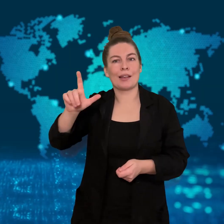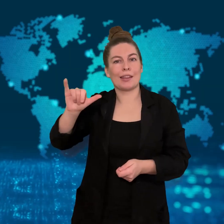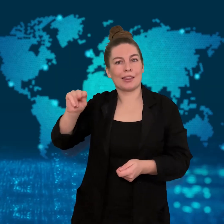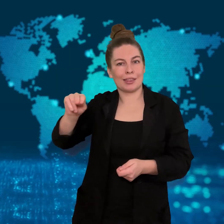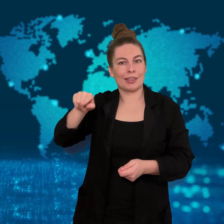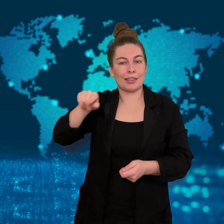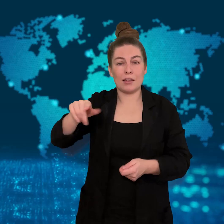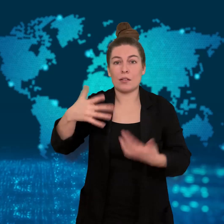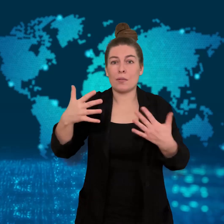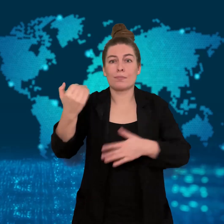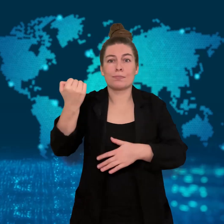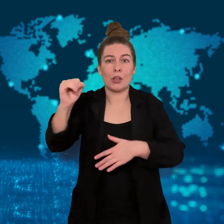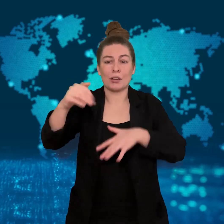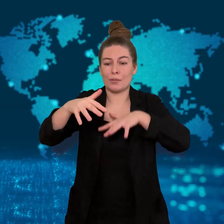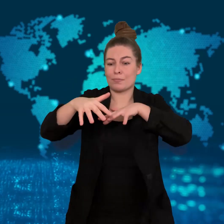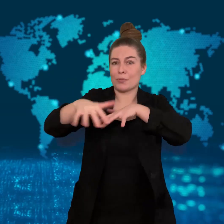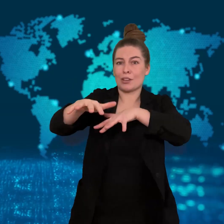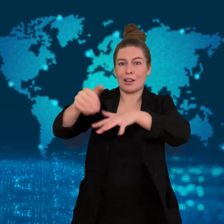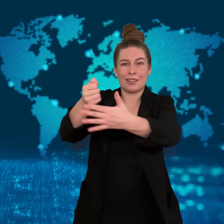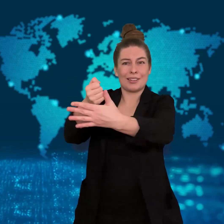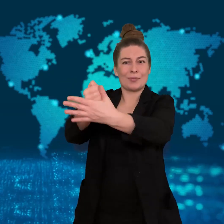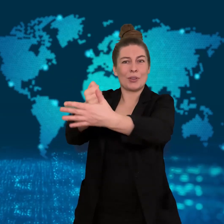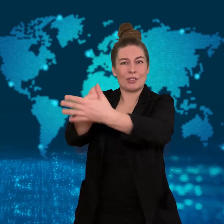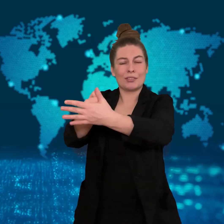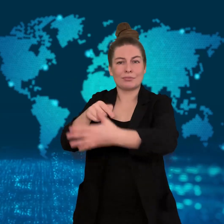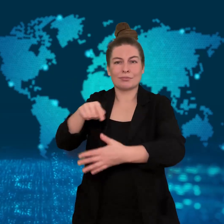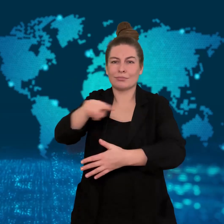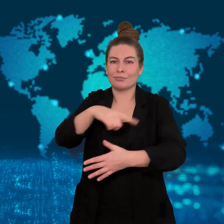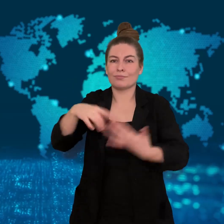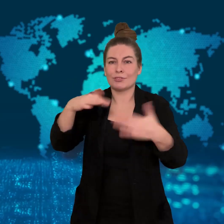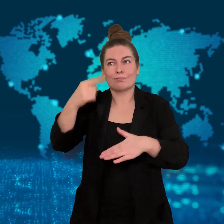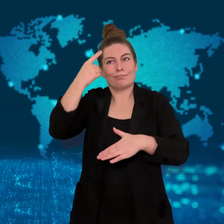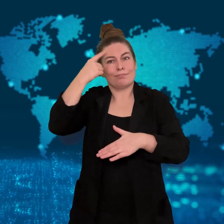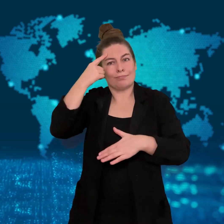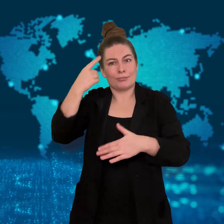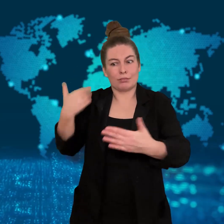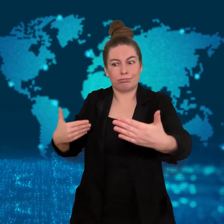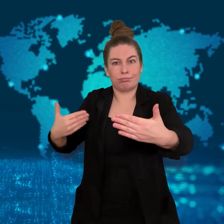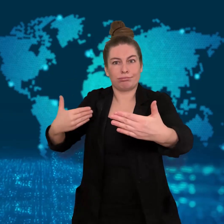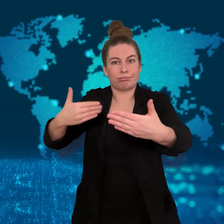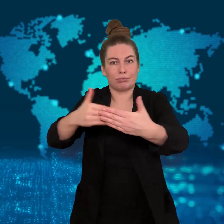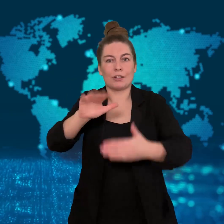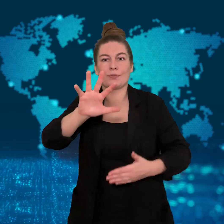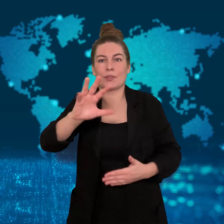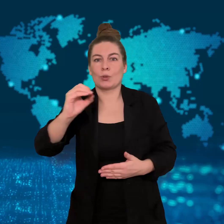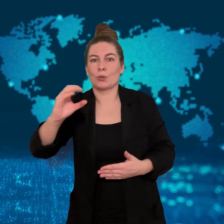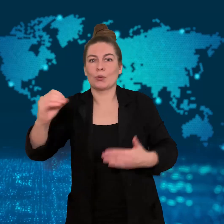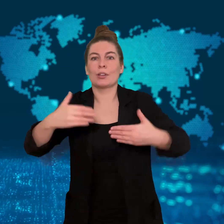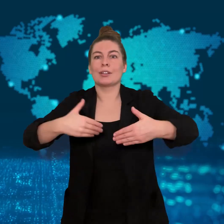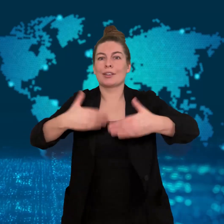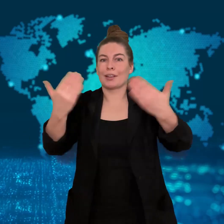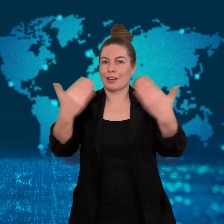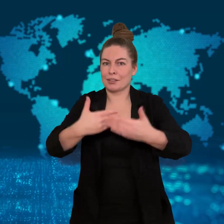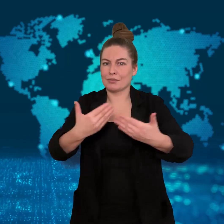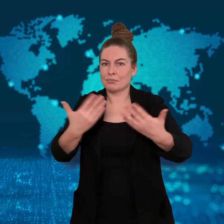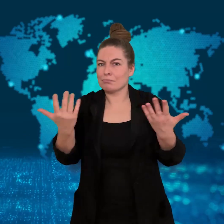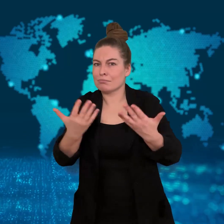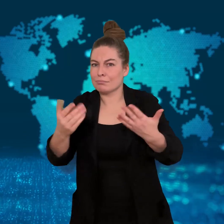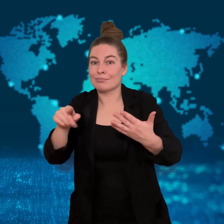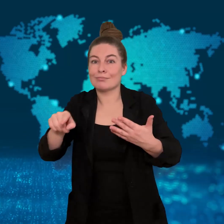The tomb is outside of the country's Kremlin.